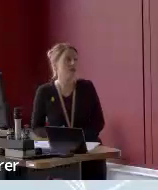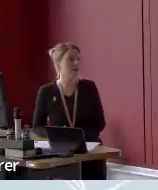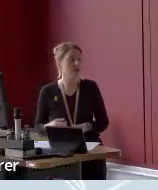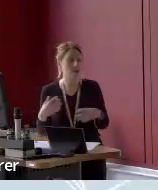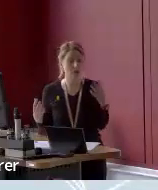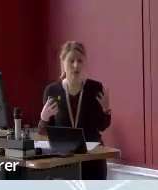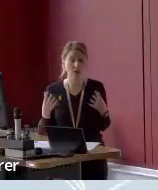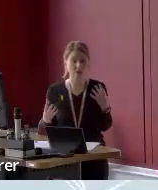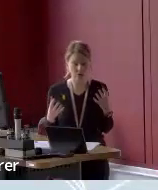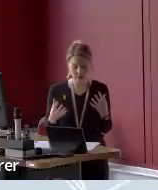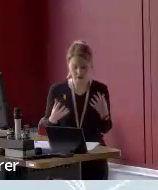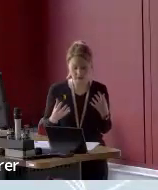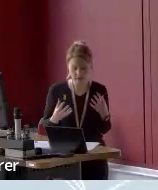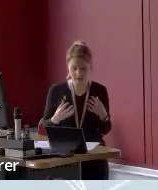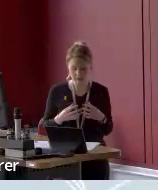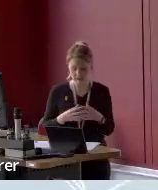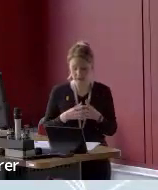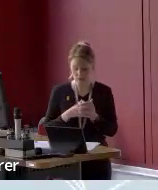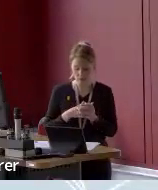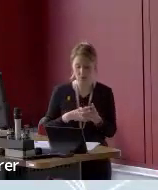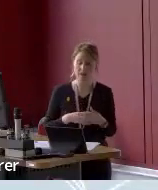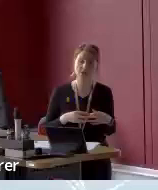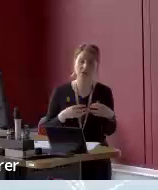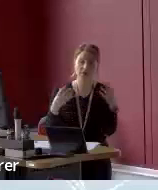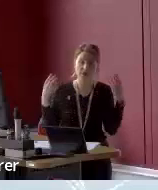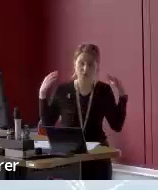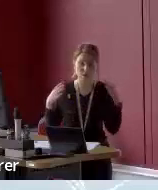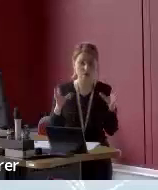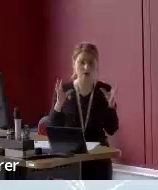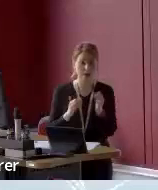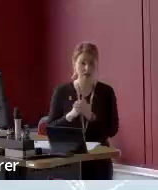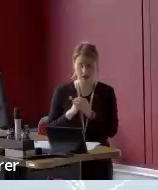channels as well as working with the University’s Central Communications teams to push content out